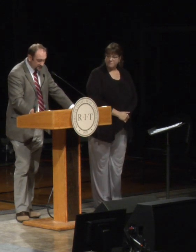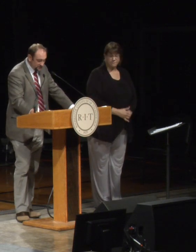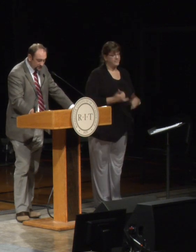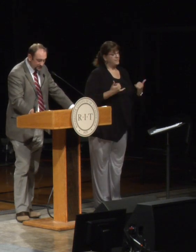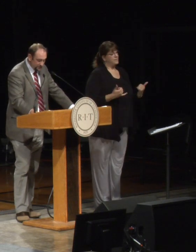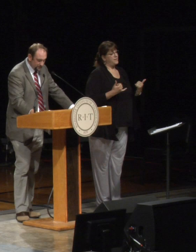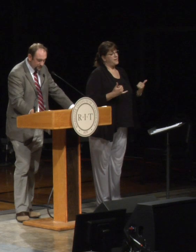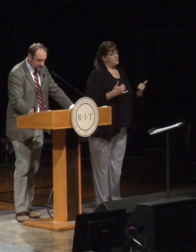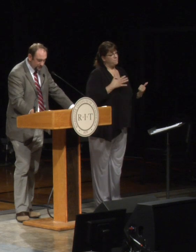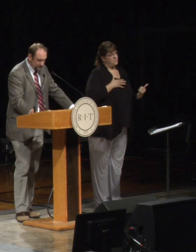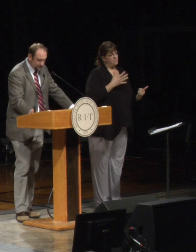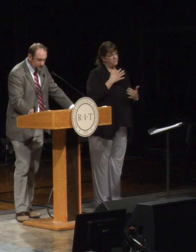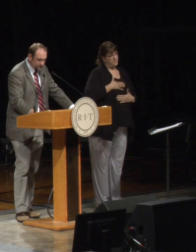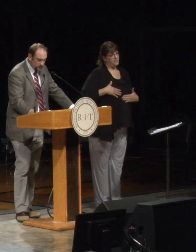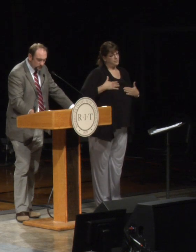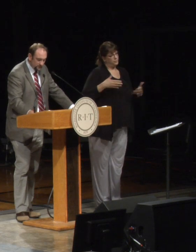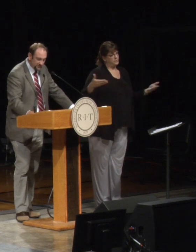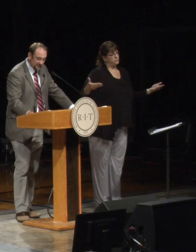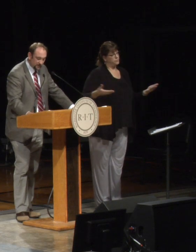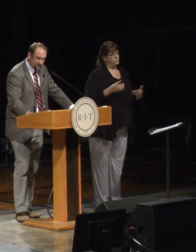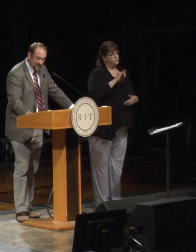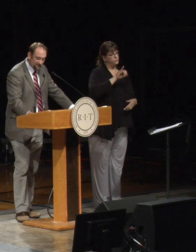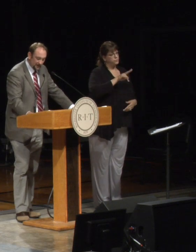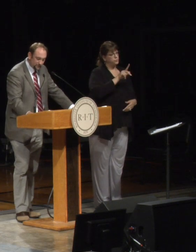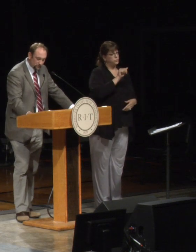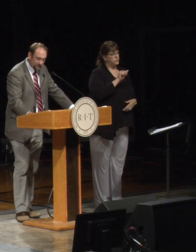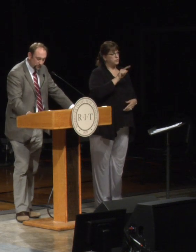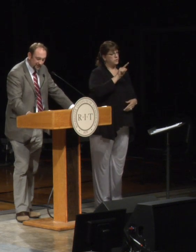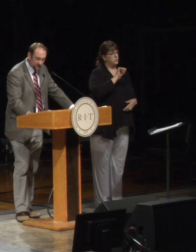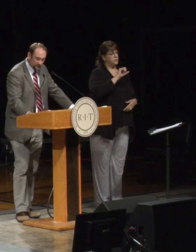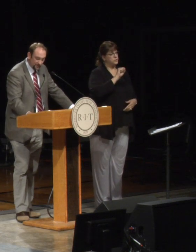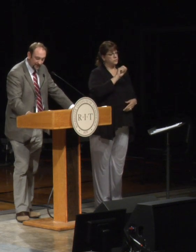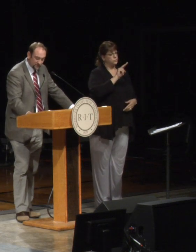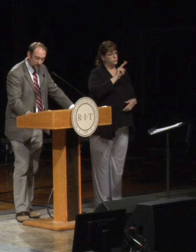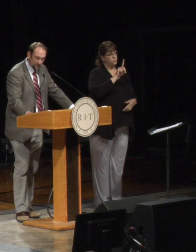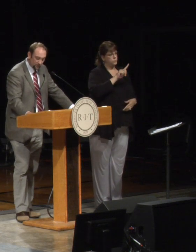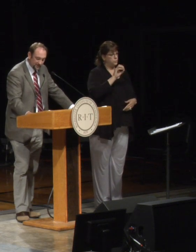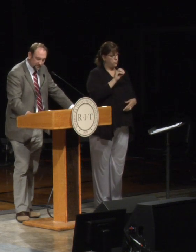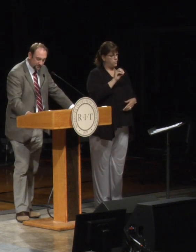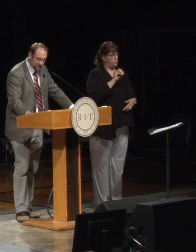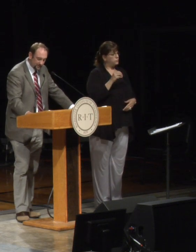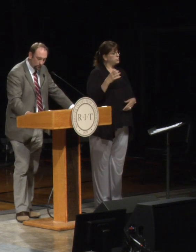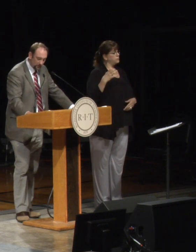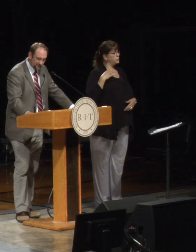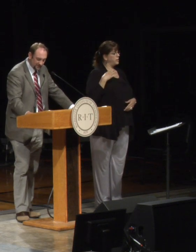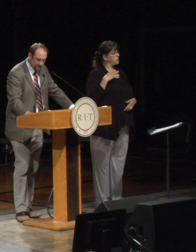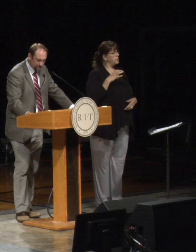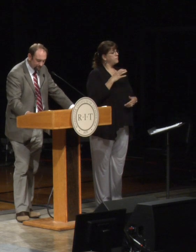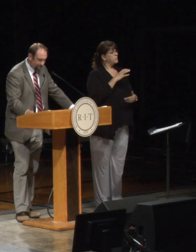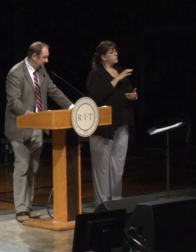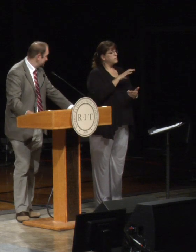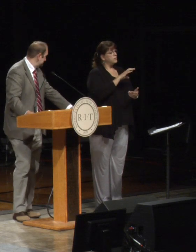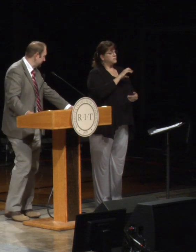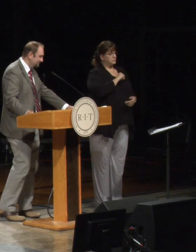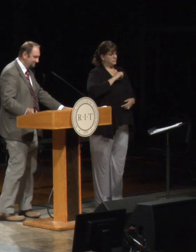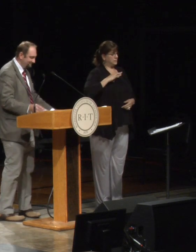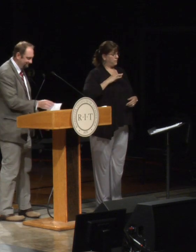NOW IT IS MY PLEASURE TO INTRODUCE JULIA LISUZZO, CHAIR OF STAFF COUNCIL AND DIRECTOR OF FINANCIAL OPERATIONS IN THE WALLACE CENTER.